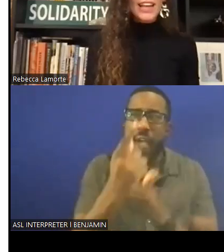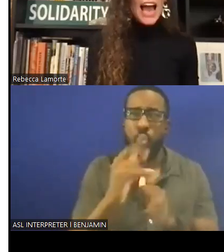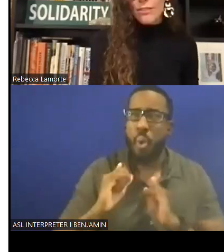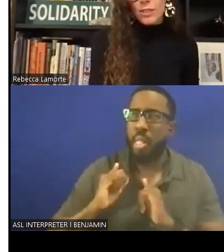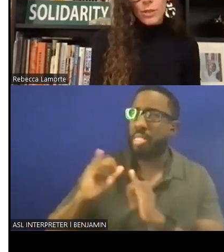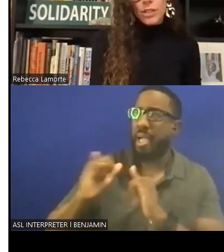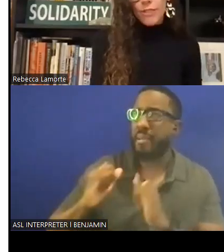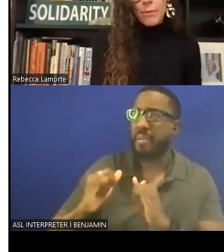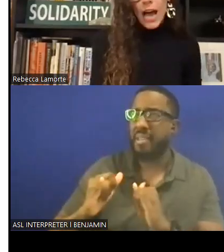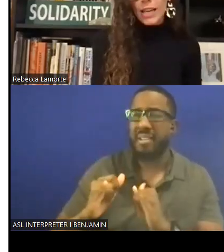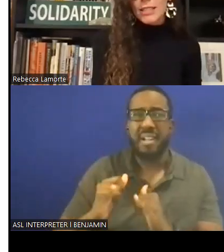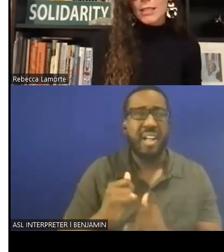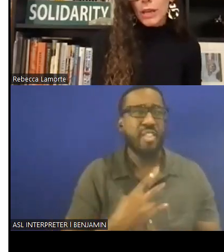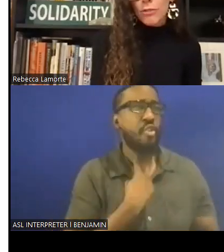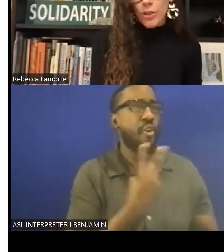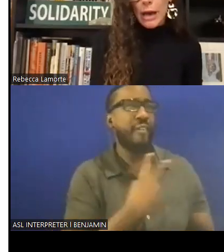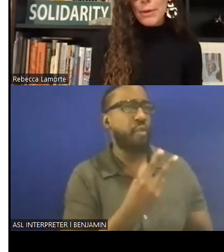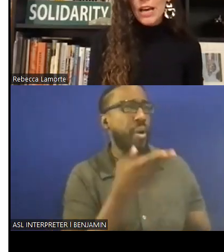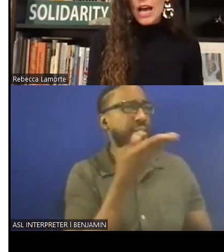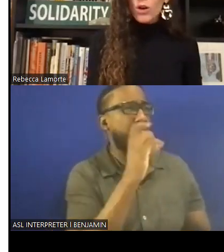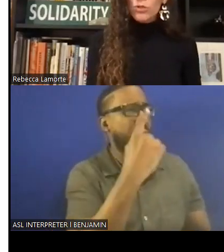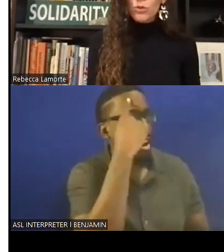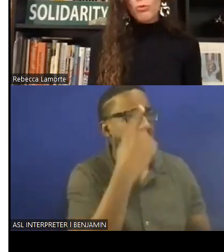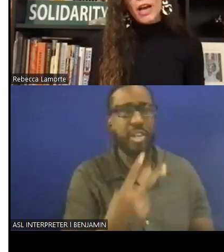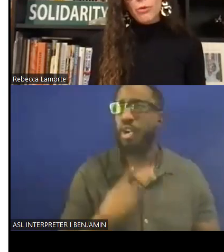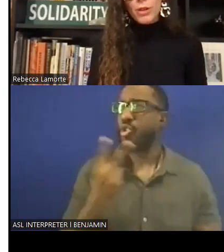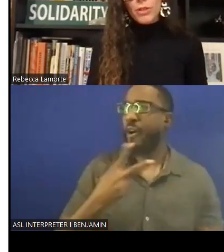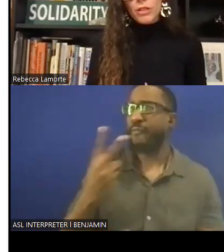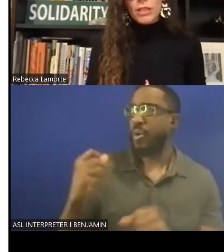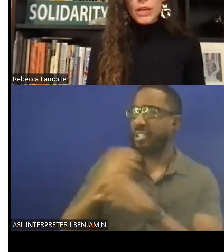didn't have someone to fight back and speak for them. And also through my own personal experiences